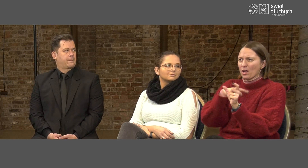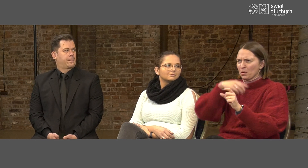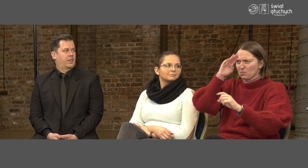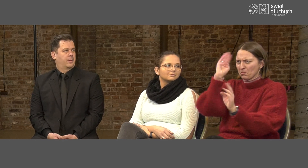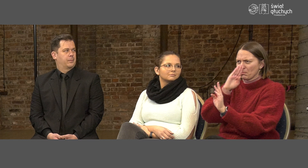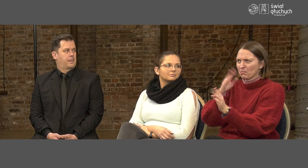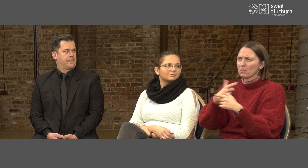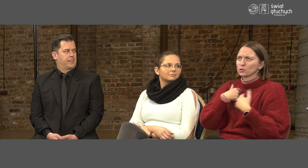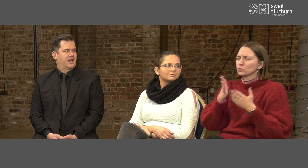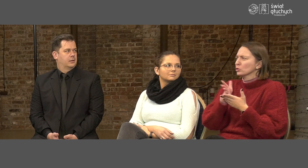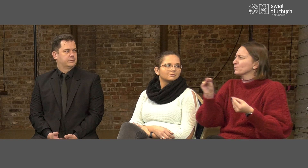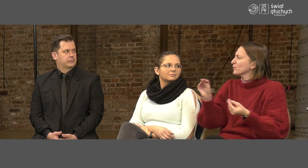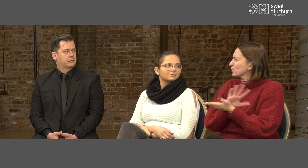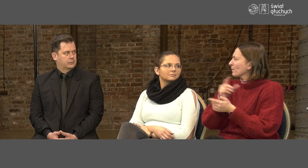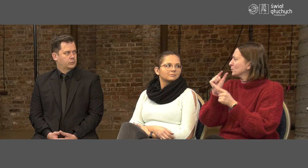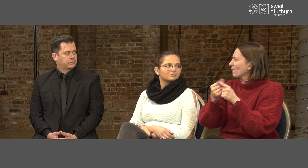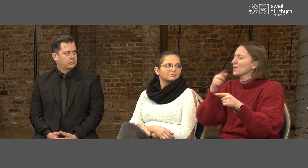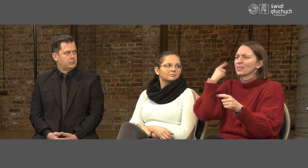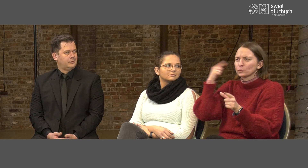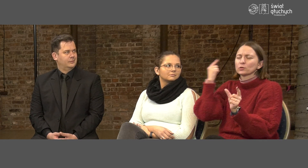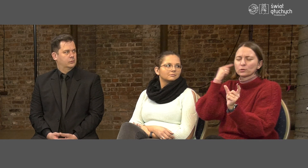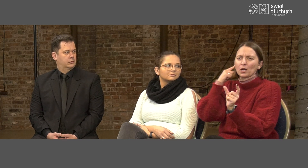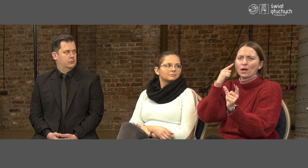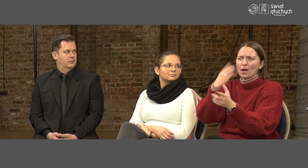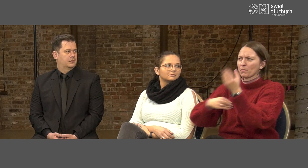Deaf people got used to the term "hearing impaired."